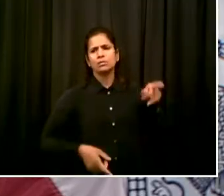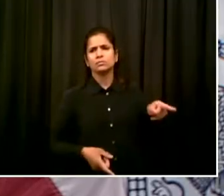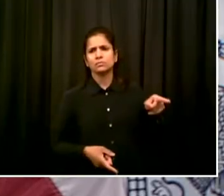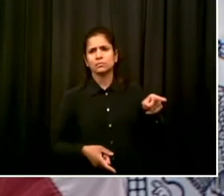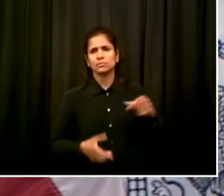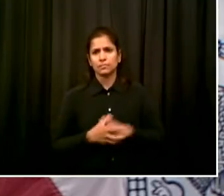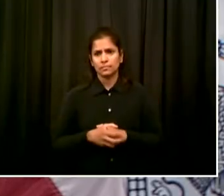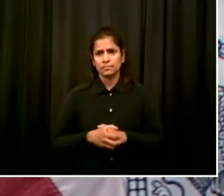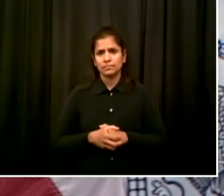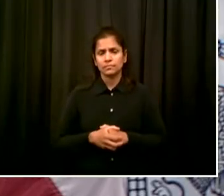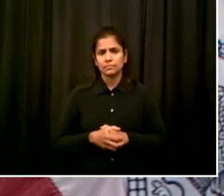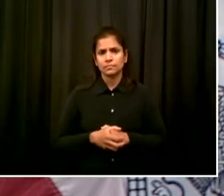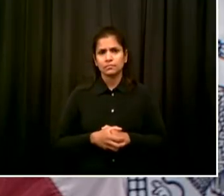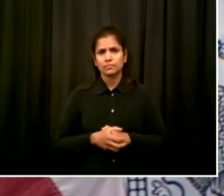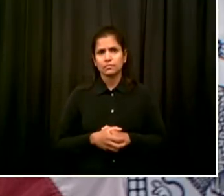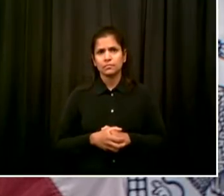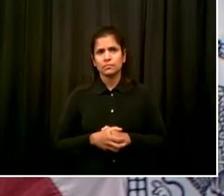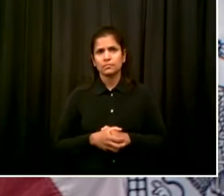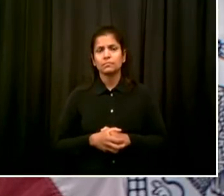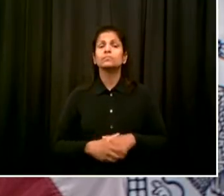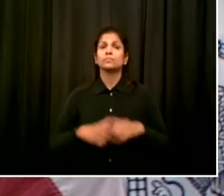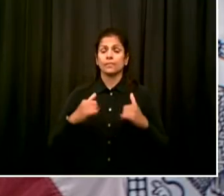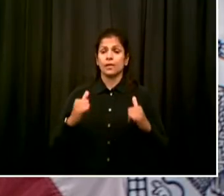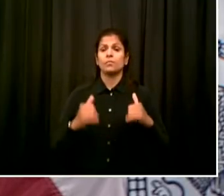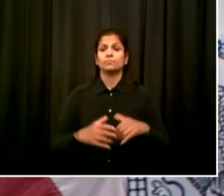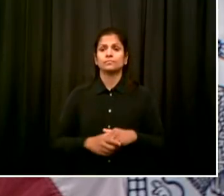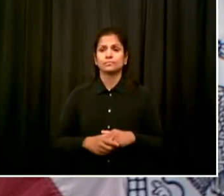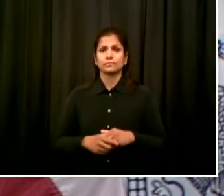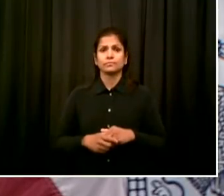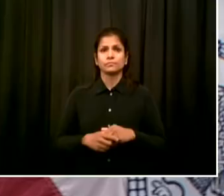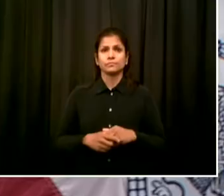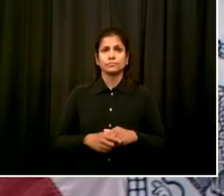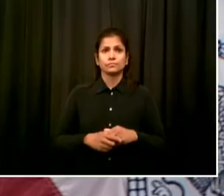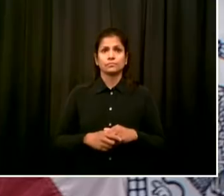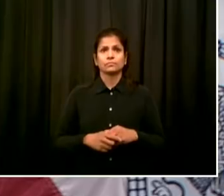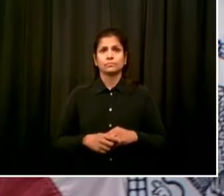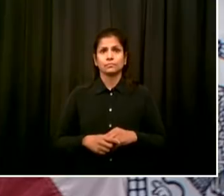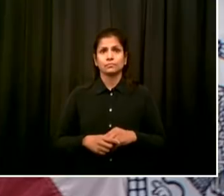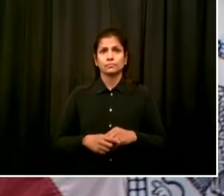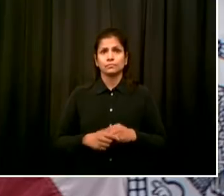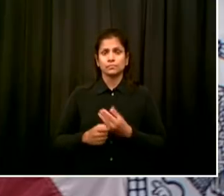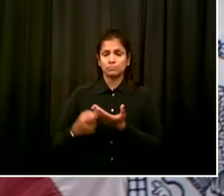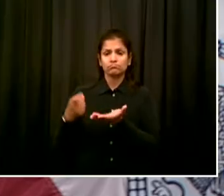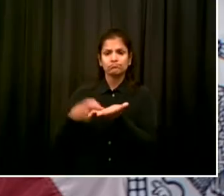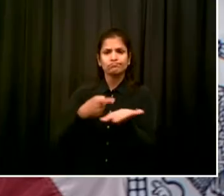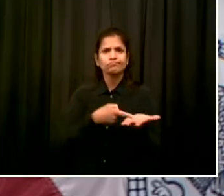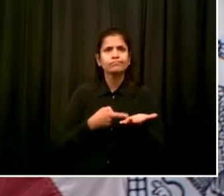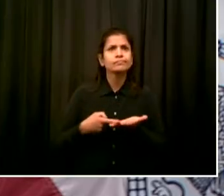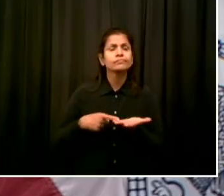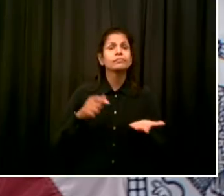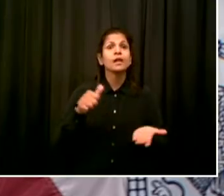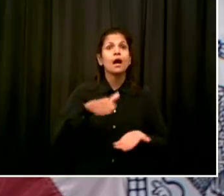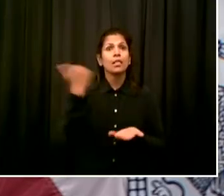EVERYTHING WE CADON TO HELP . BUT WE NEED THAT TO HAPPEN QUICKLY AND WE NEED THAT TO HAPPEN FULLY SO WE CAN REALLY